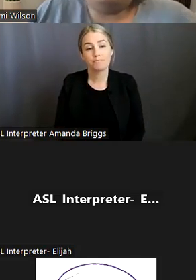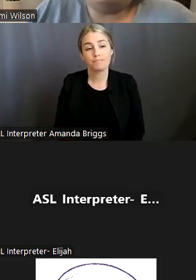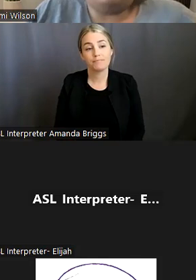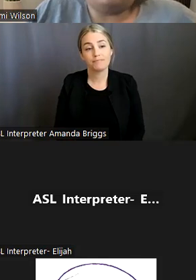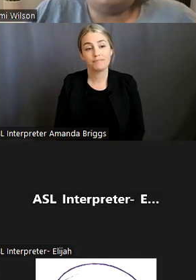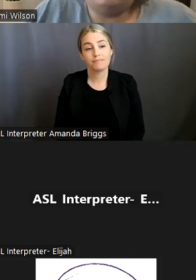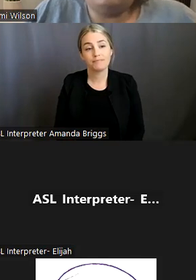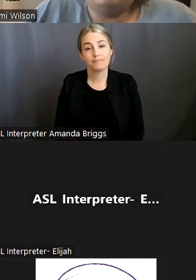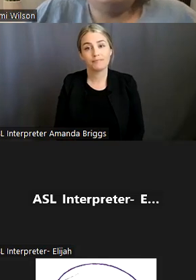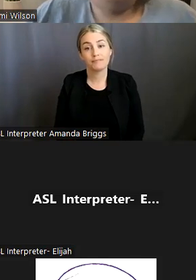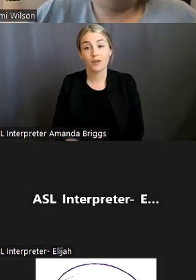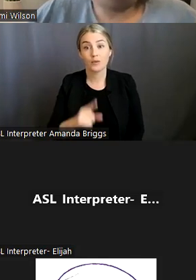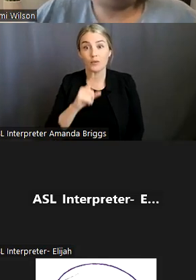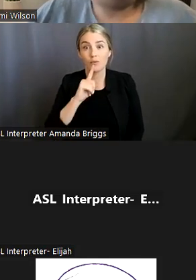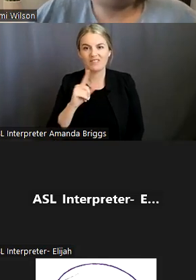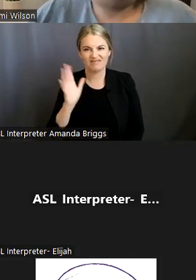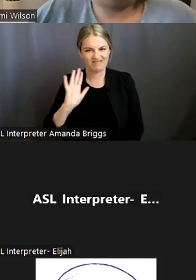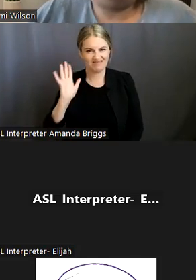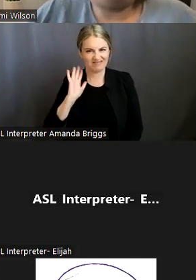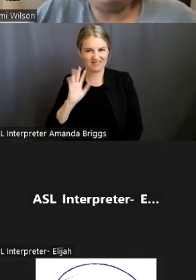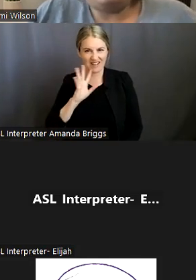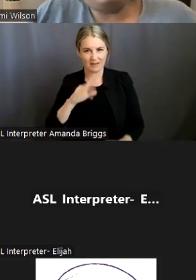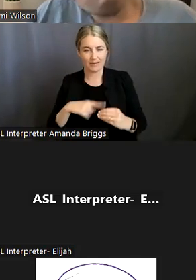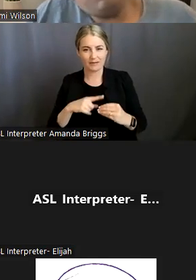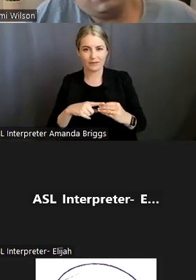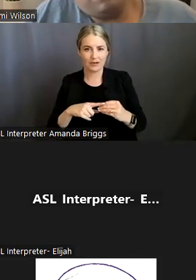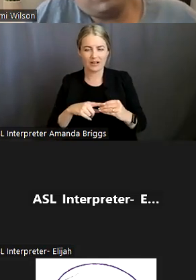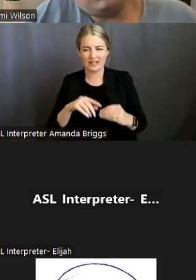use coercion. It might not even be that person's